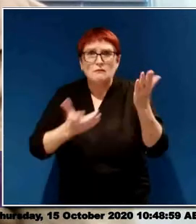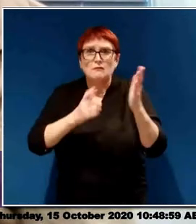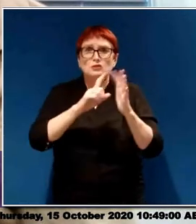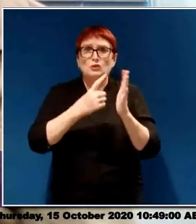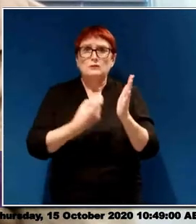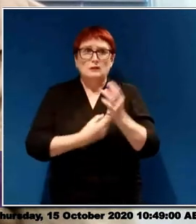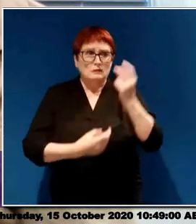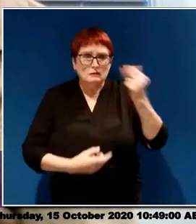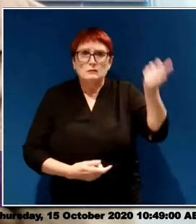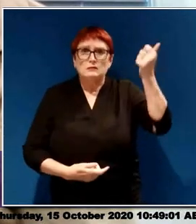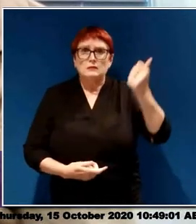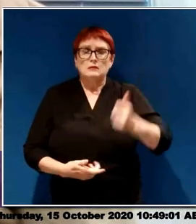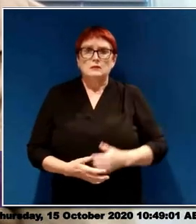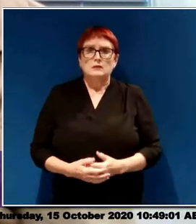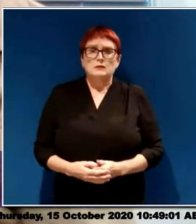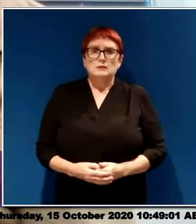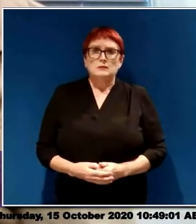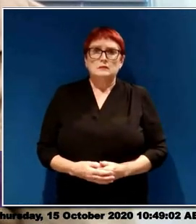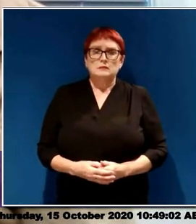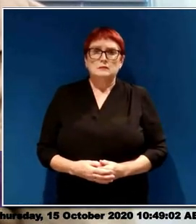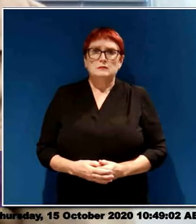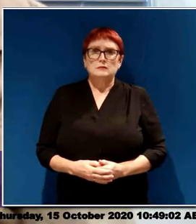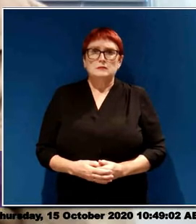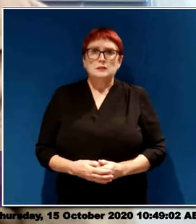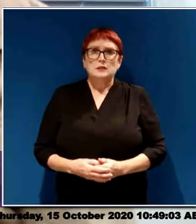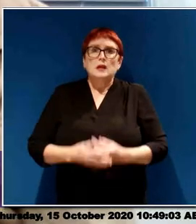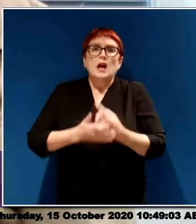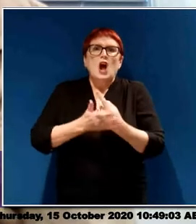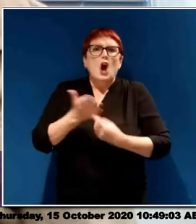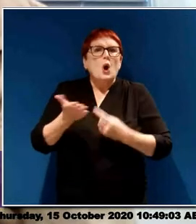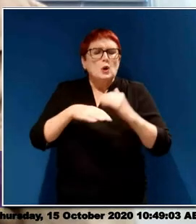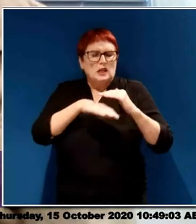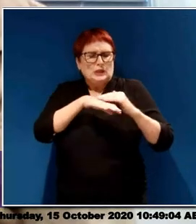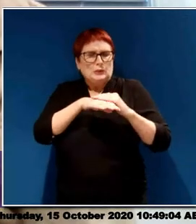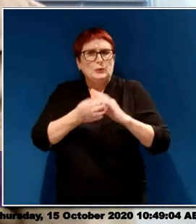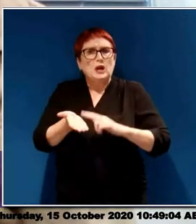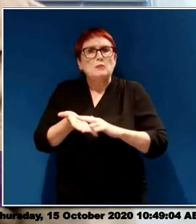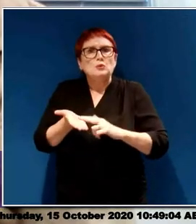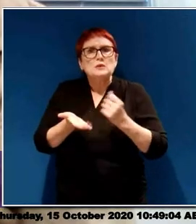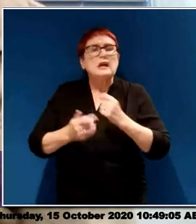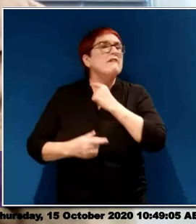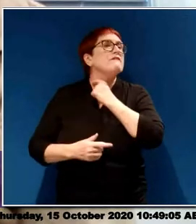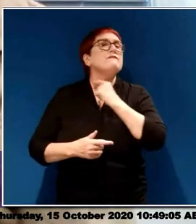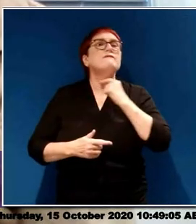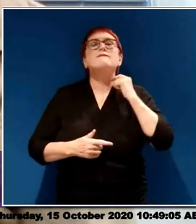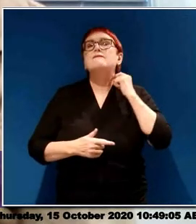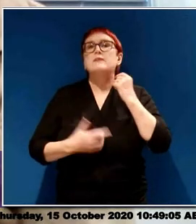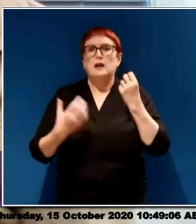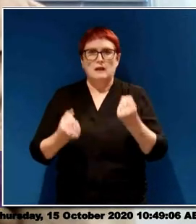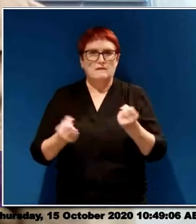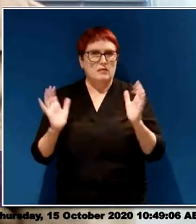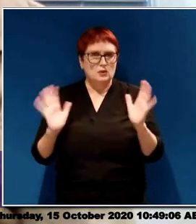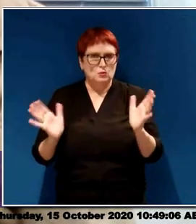There was only superficial bruising, and at that point I just couldn't